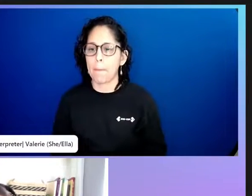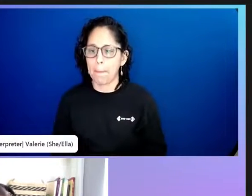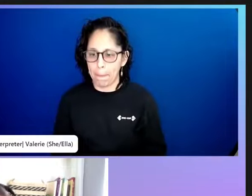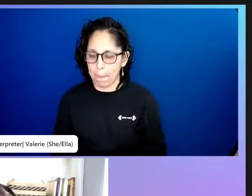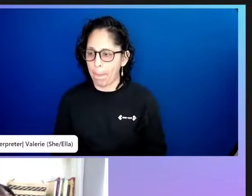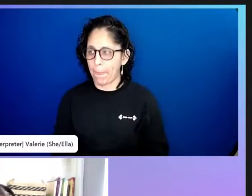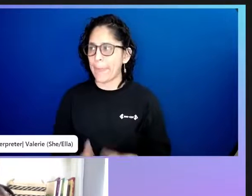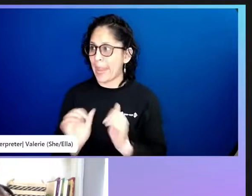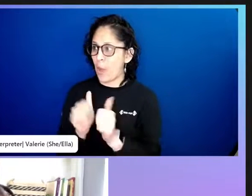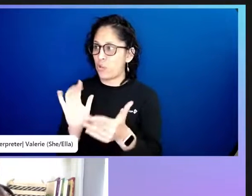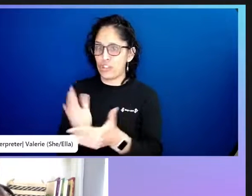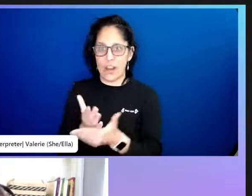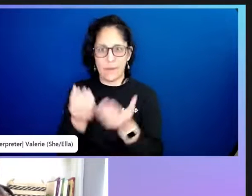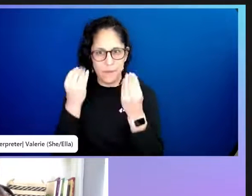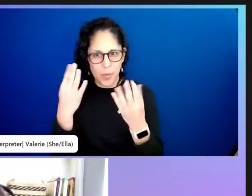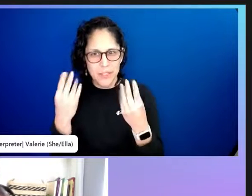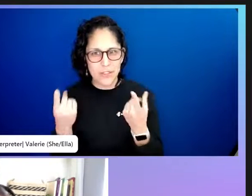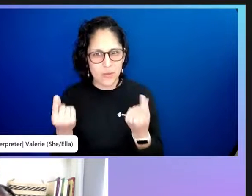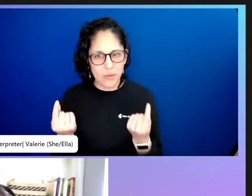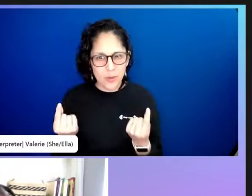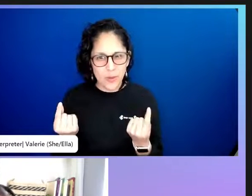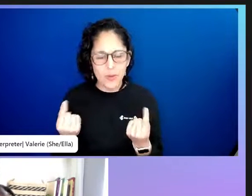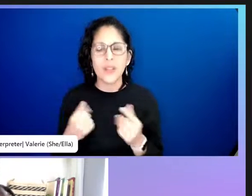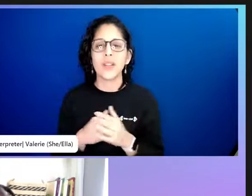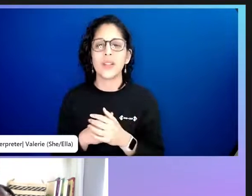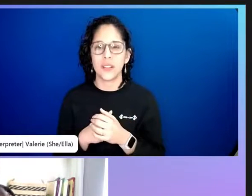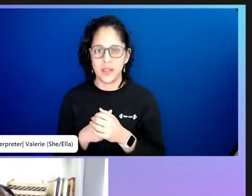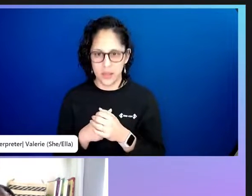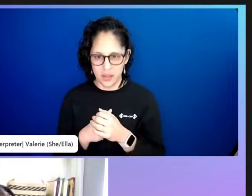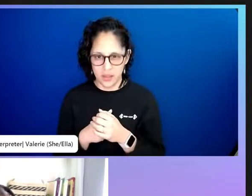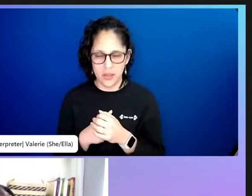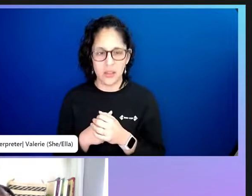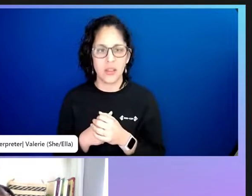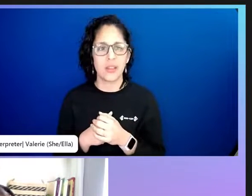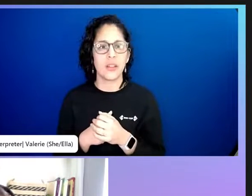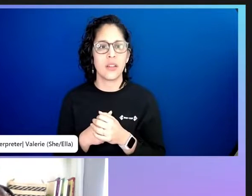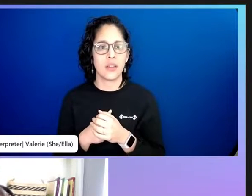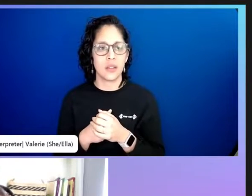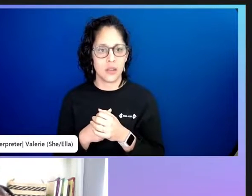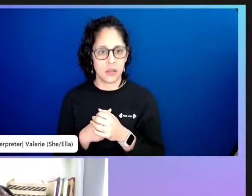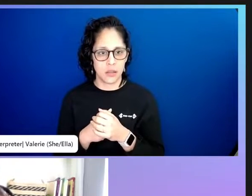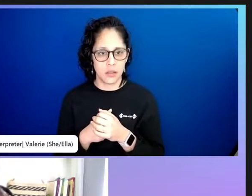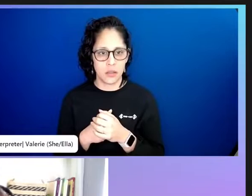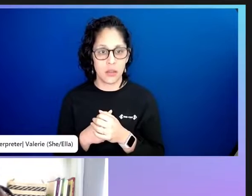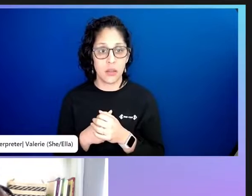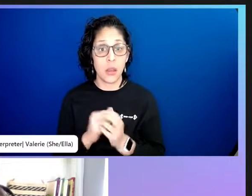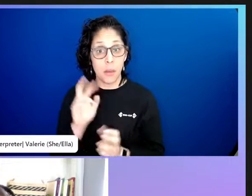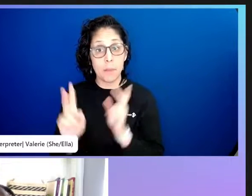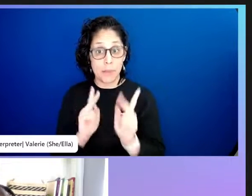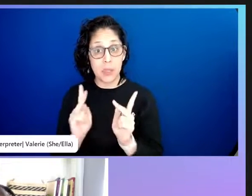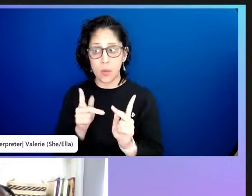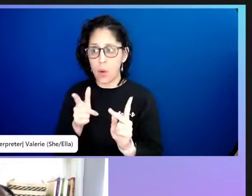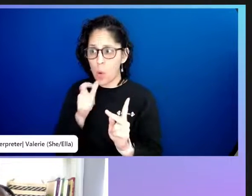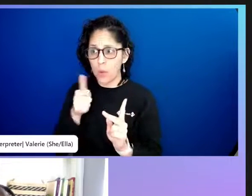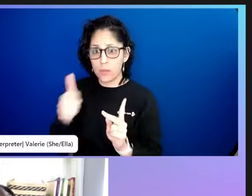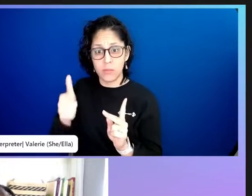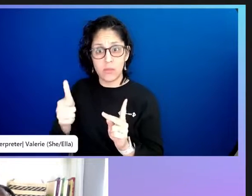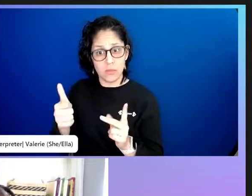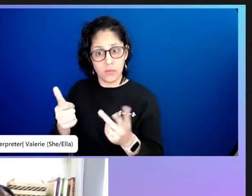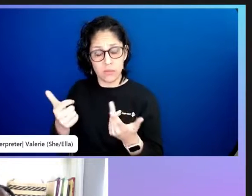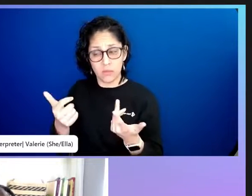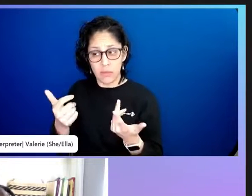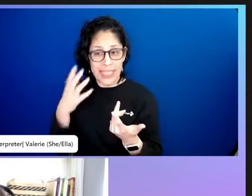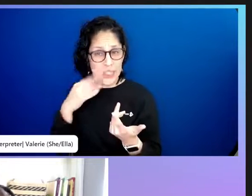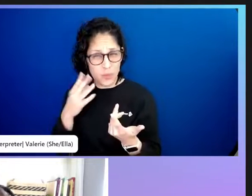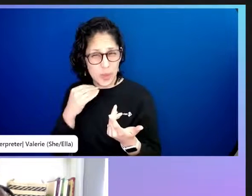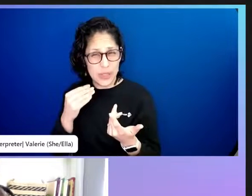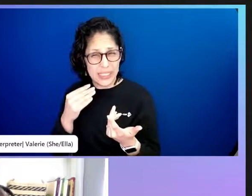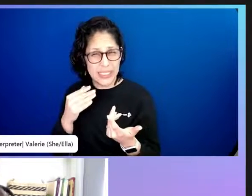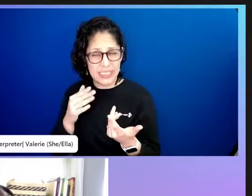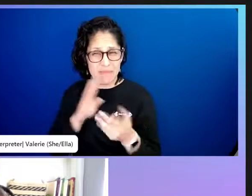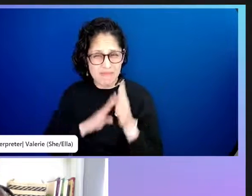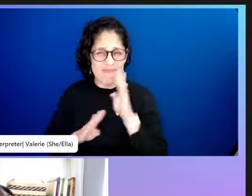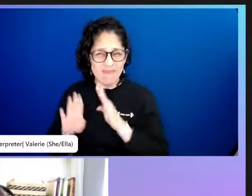around this is is to bring in folks with these perspectives and so like to to kind of inundate